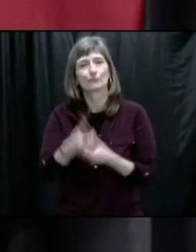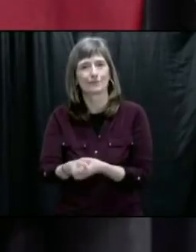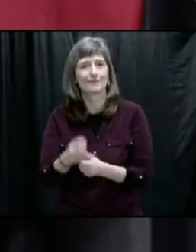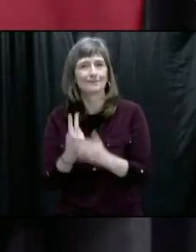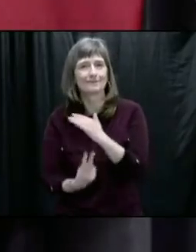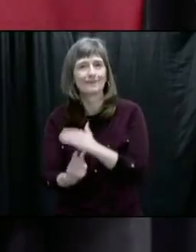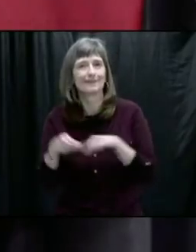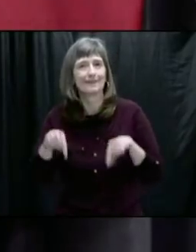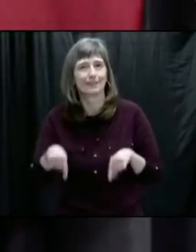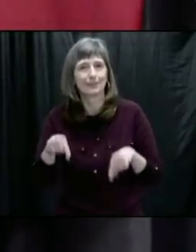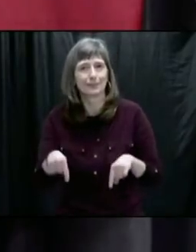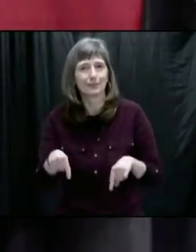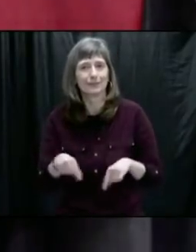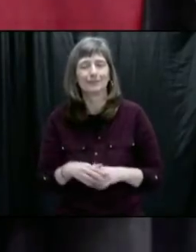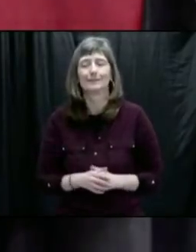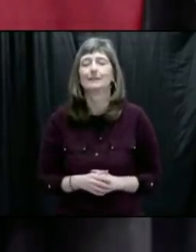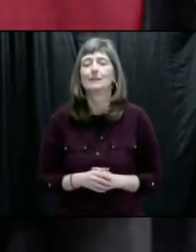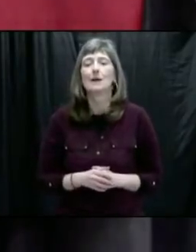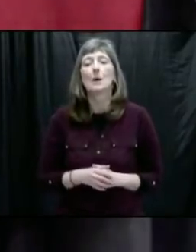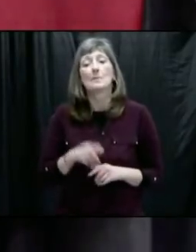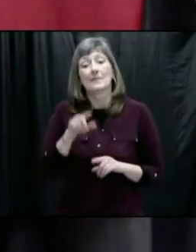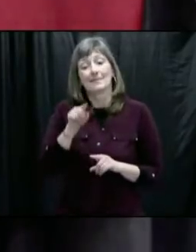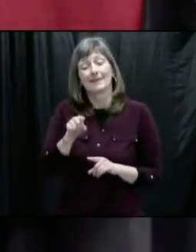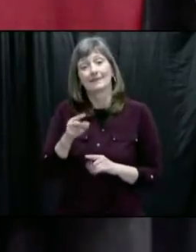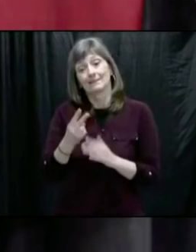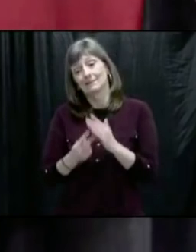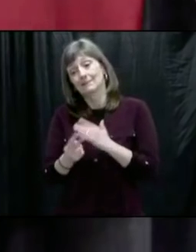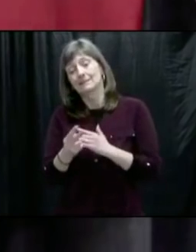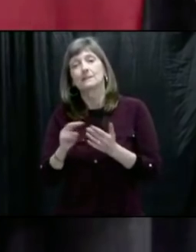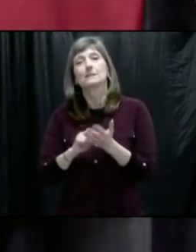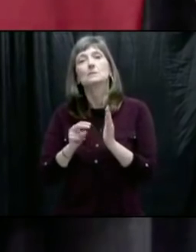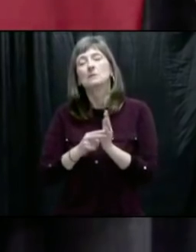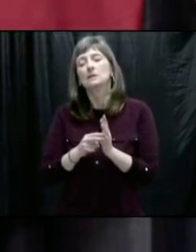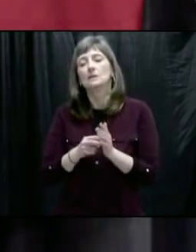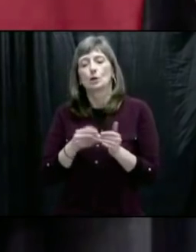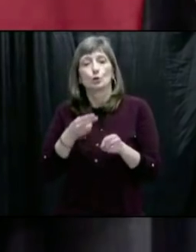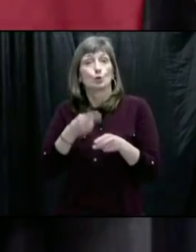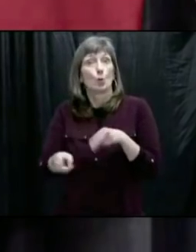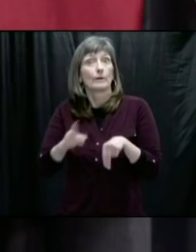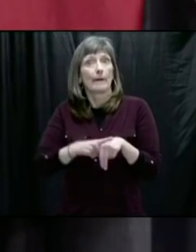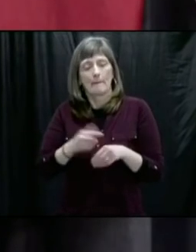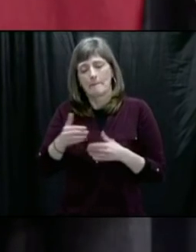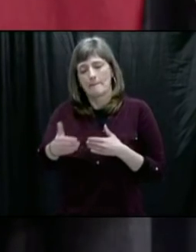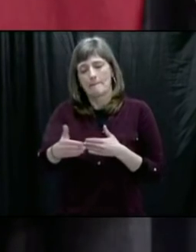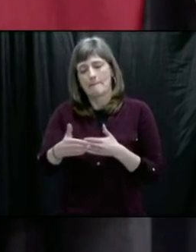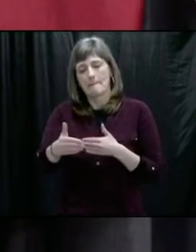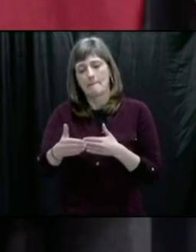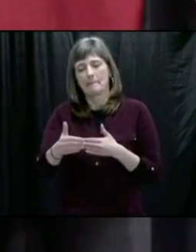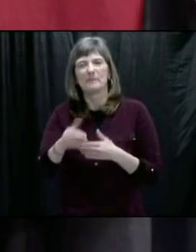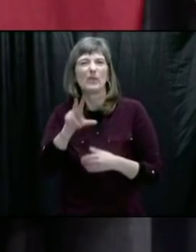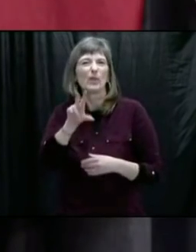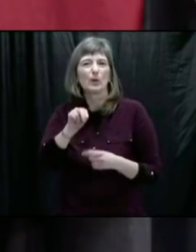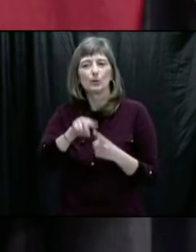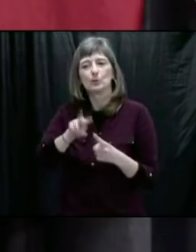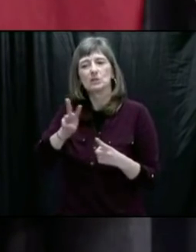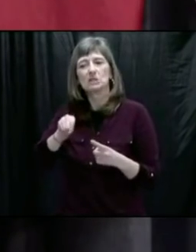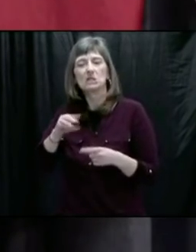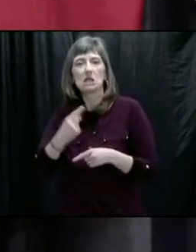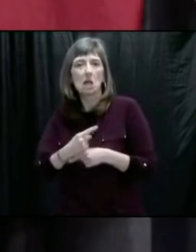PLANNING AND FOR PREPARATION. BUT IT'S ALSO AN APPROACH WHICH CAN PREDICT BETTER WHAT HAPPENS